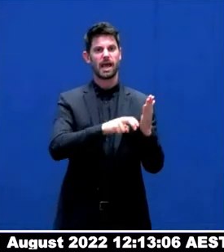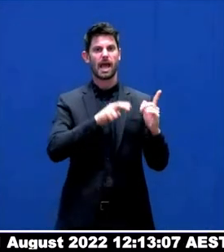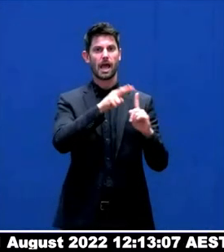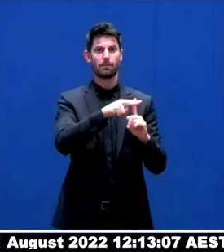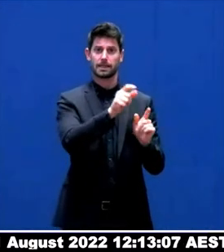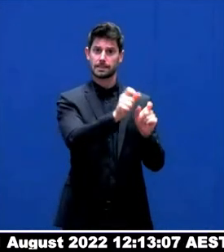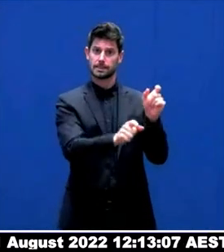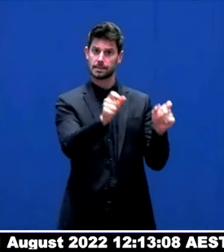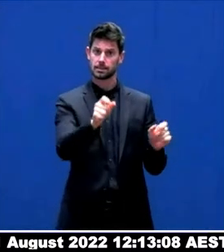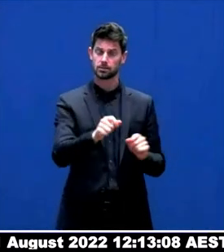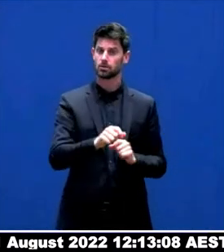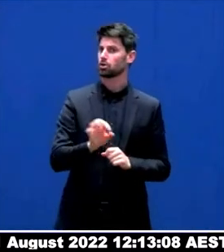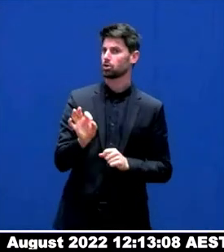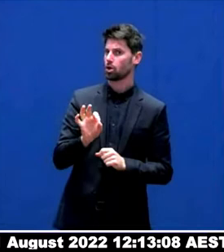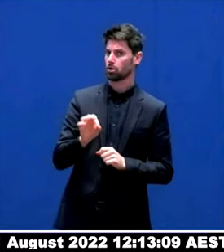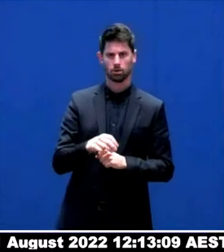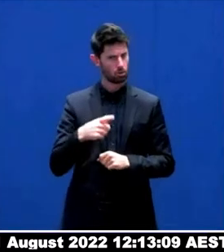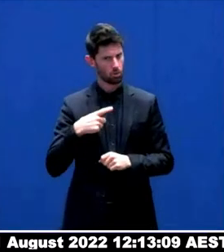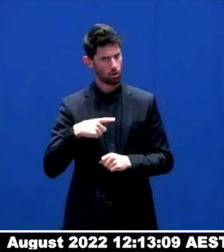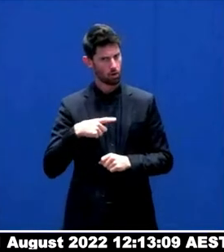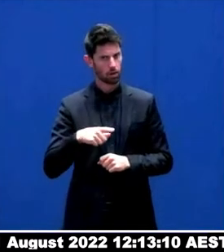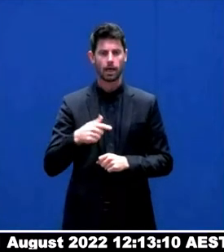Why not? ZOE DENDLE: I'd have to take that on notice.